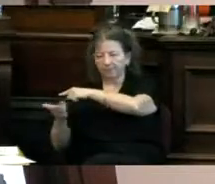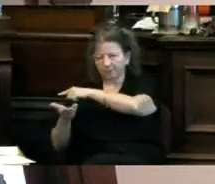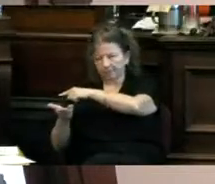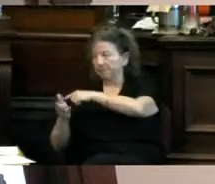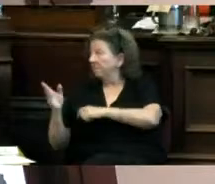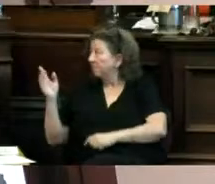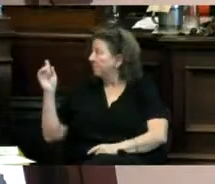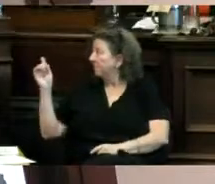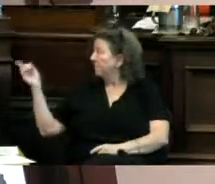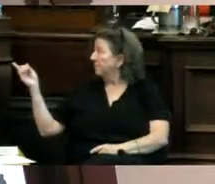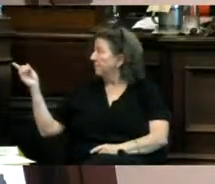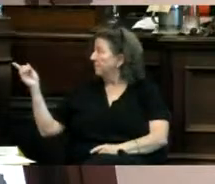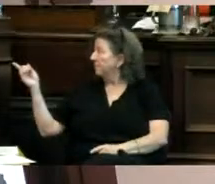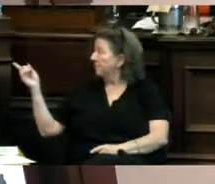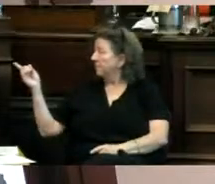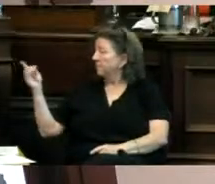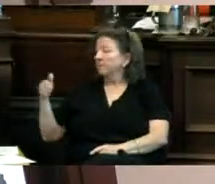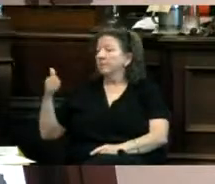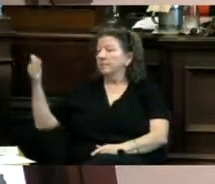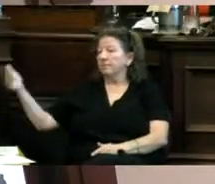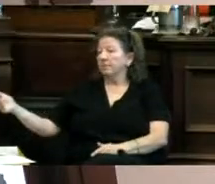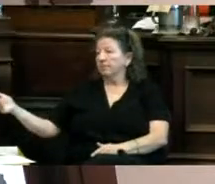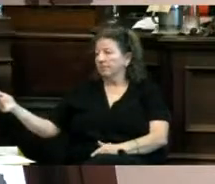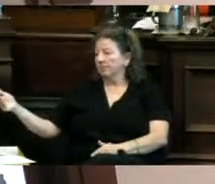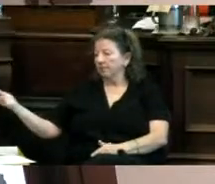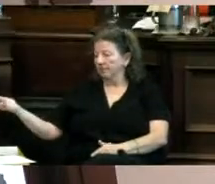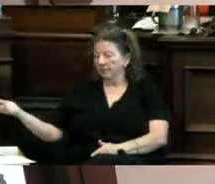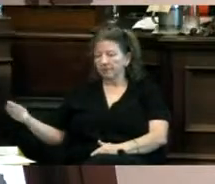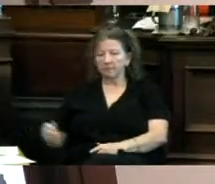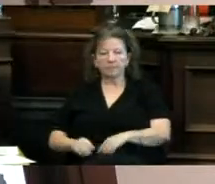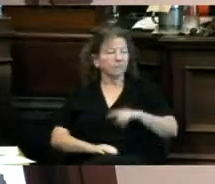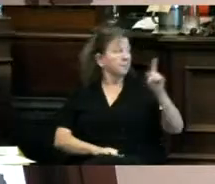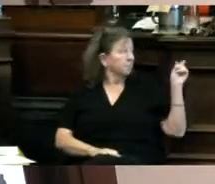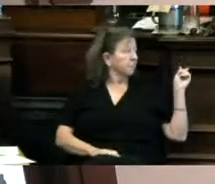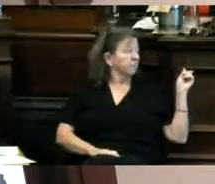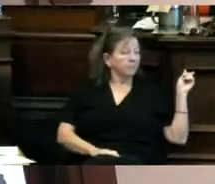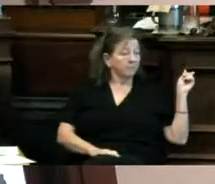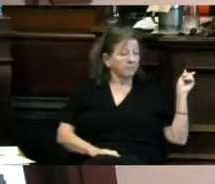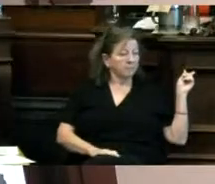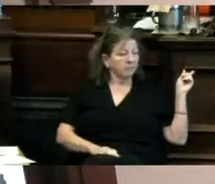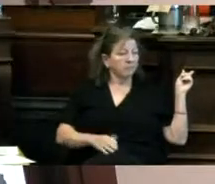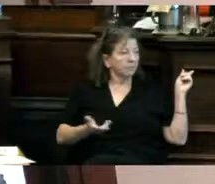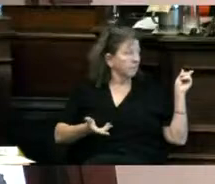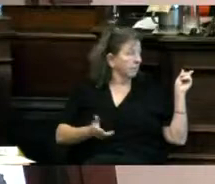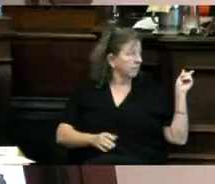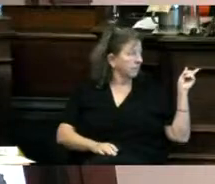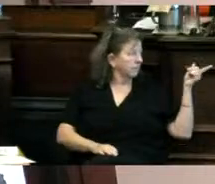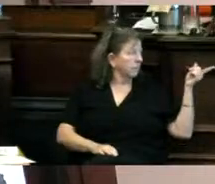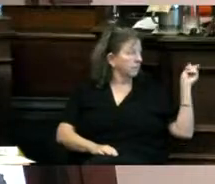Lupien here. Council member. Martin here. Council member. Monroe here. Council member.